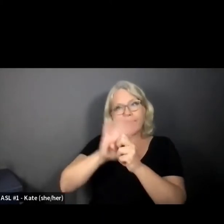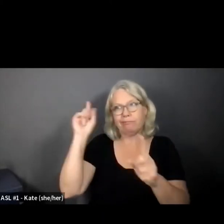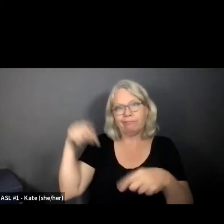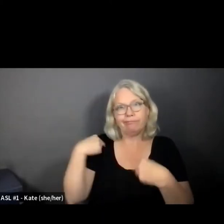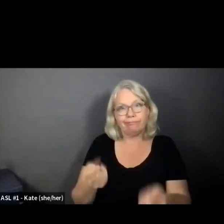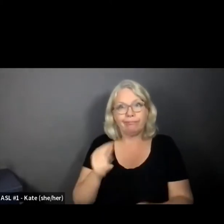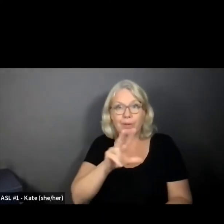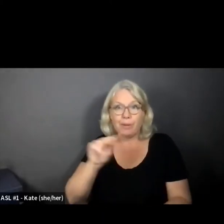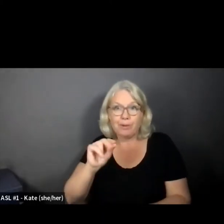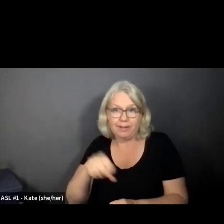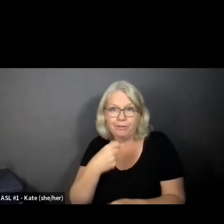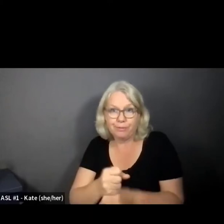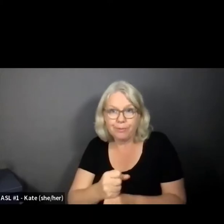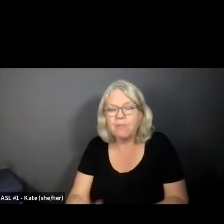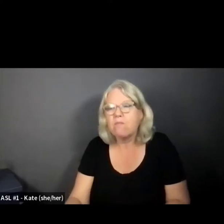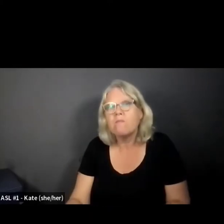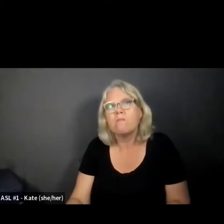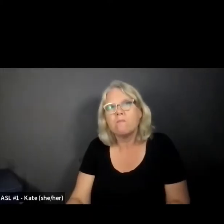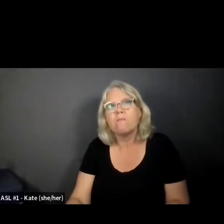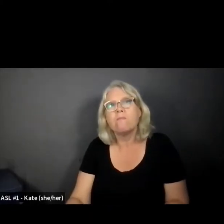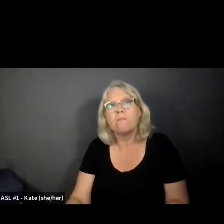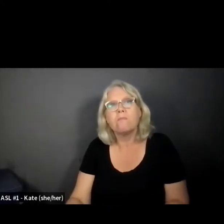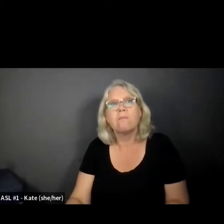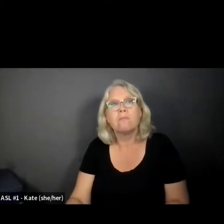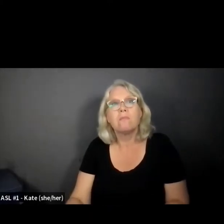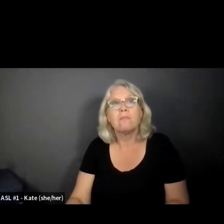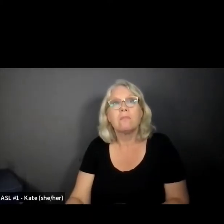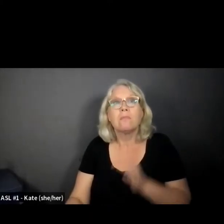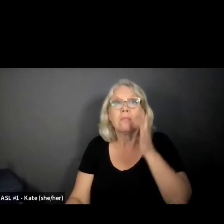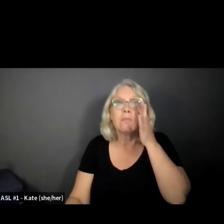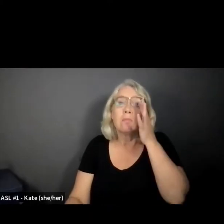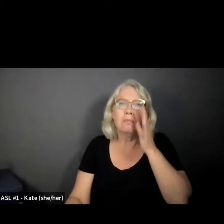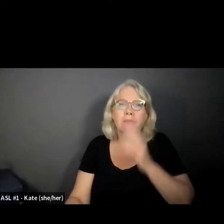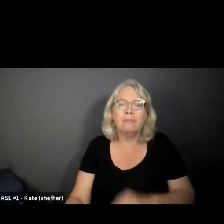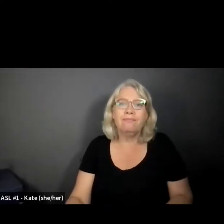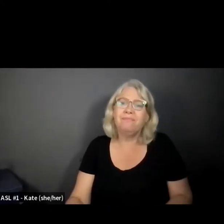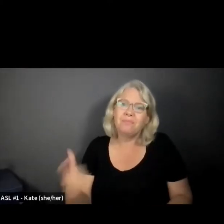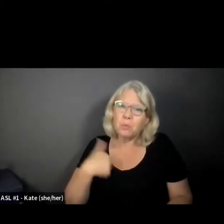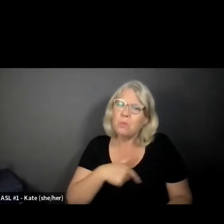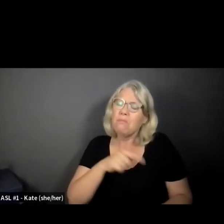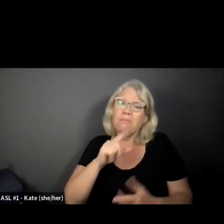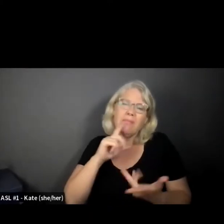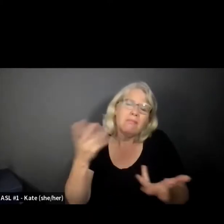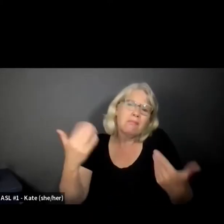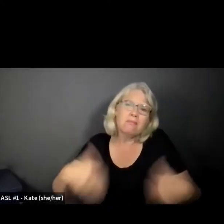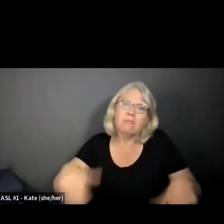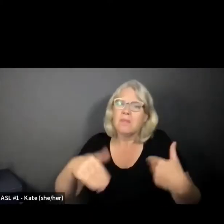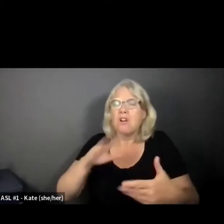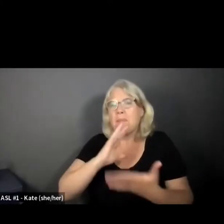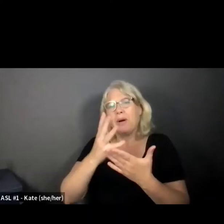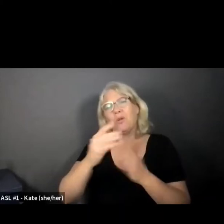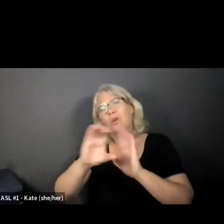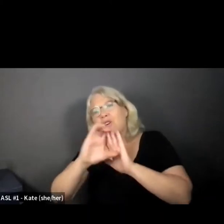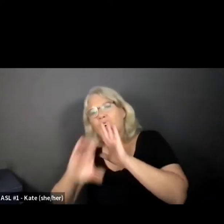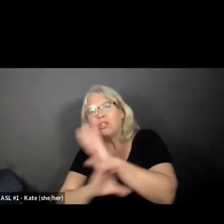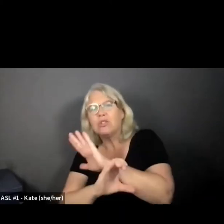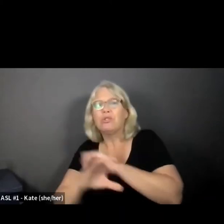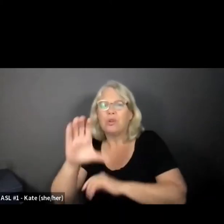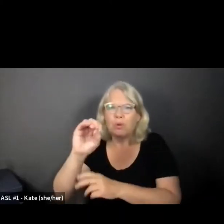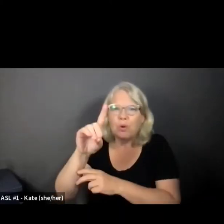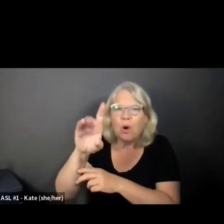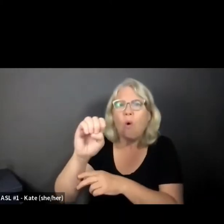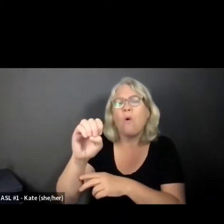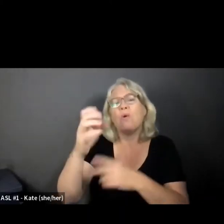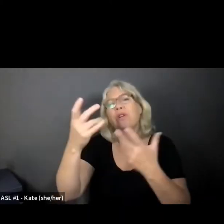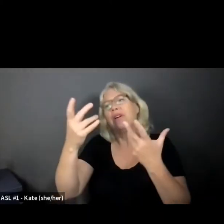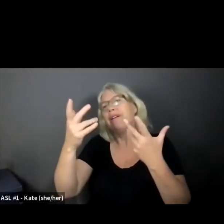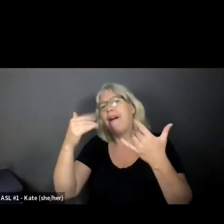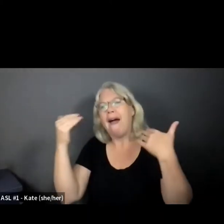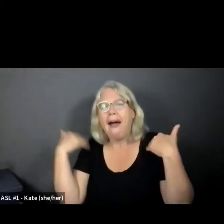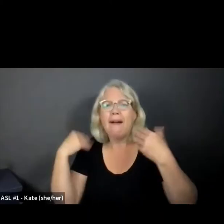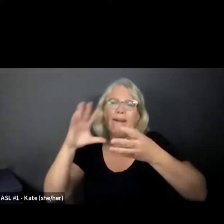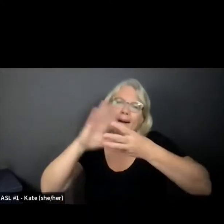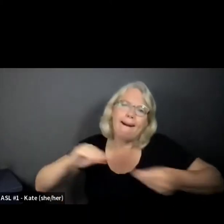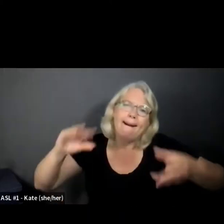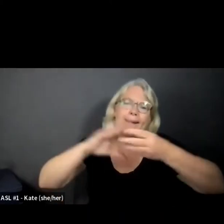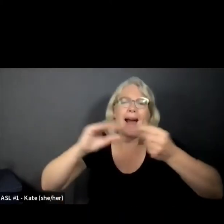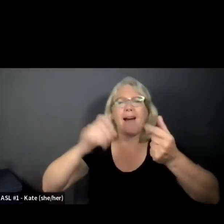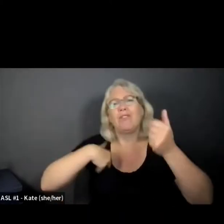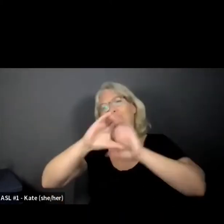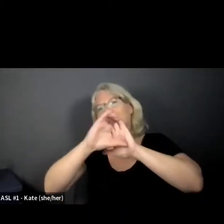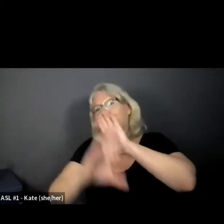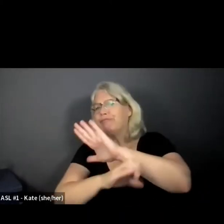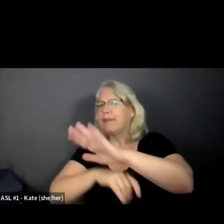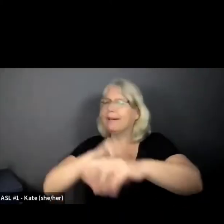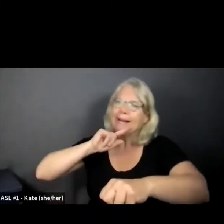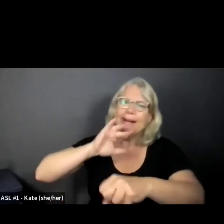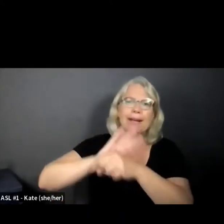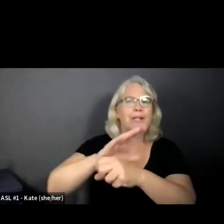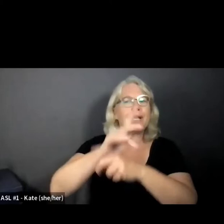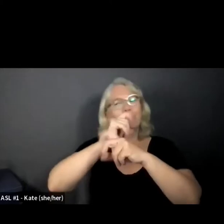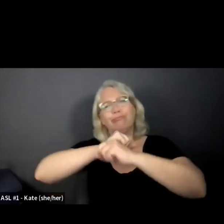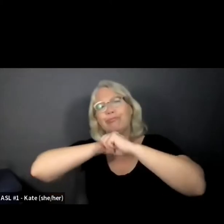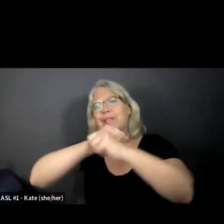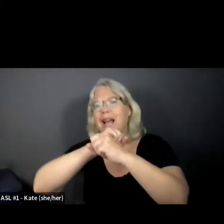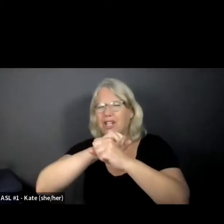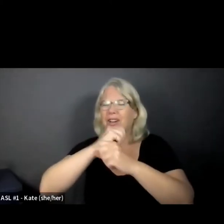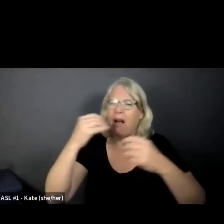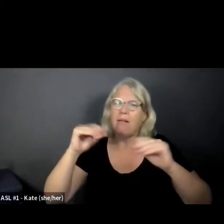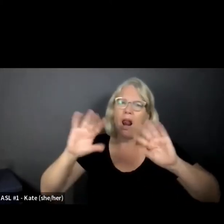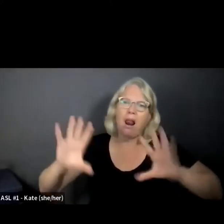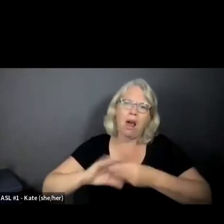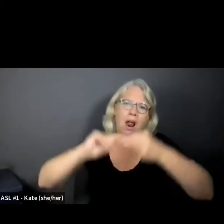DESPITE OUR BELIEFS OF INALIENABLE RIGHTS AND LOFTY PRO CLAMATIONS, HUMAN RIGHTS ARE